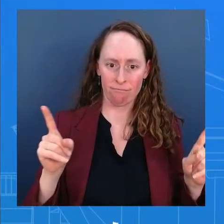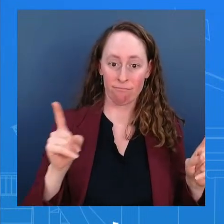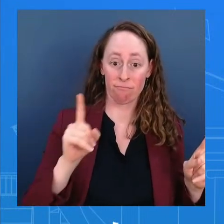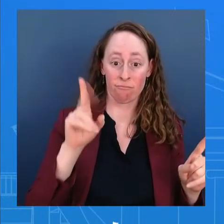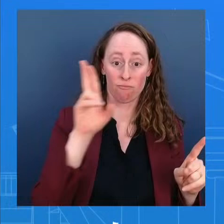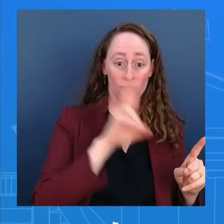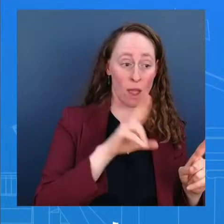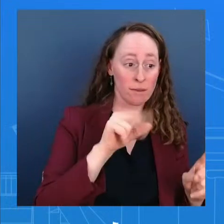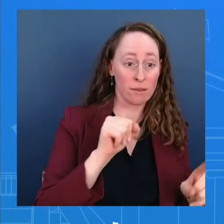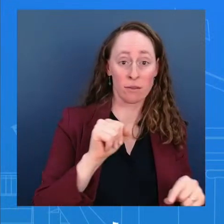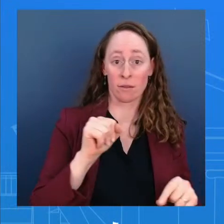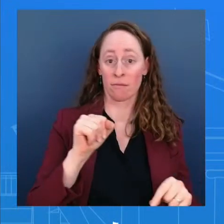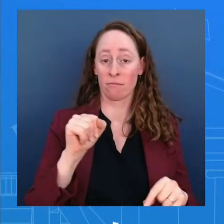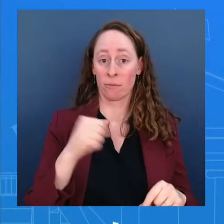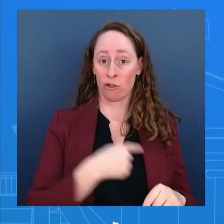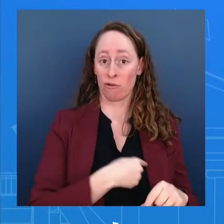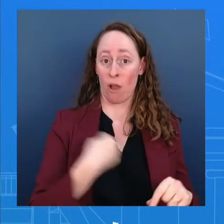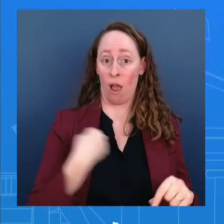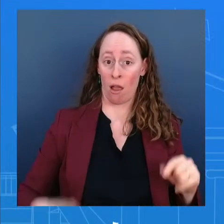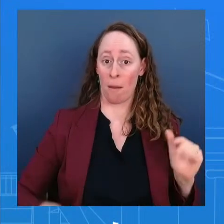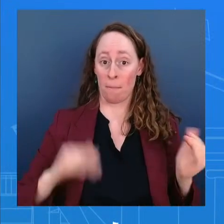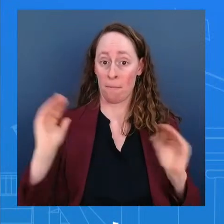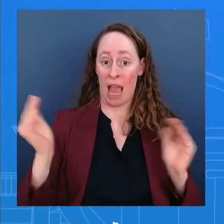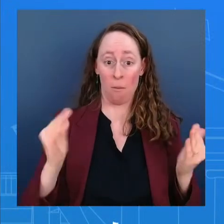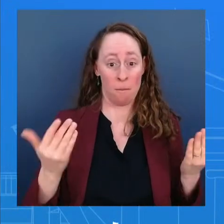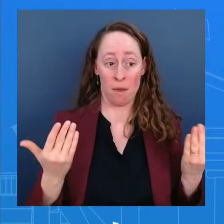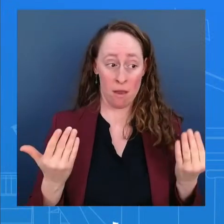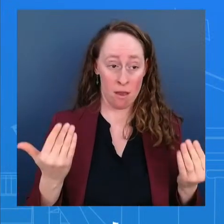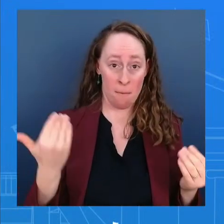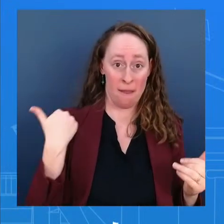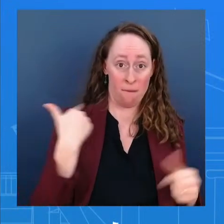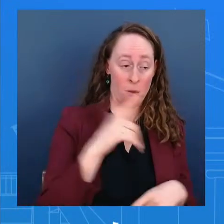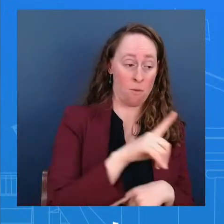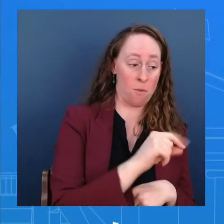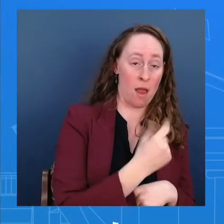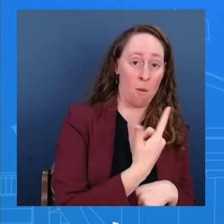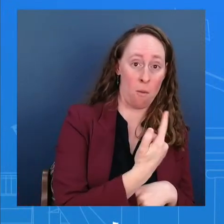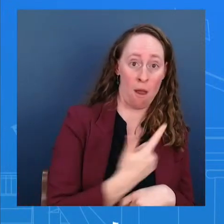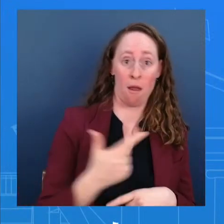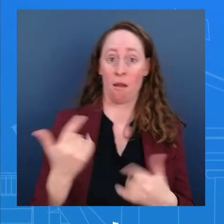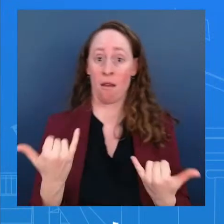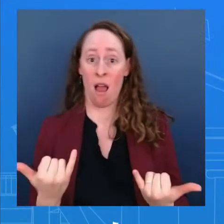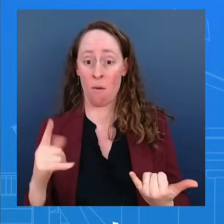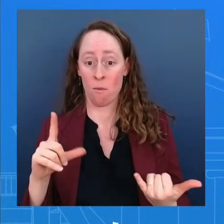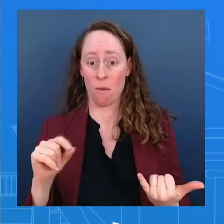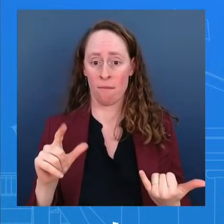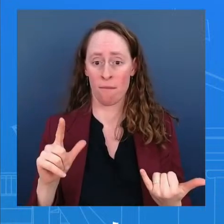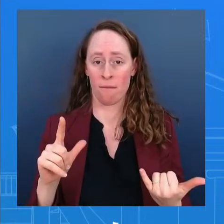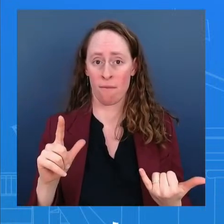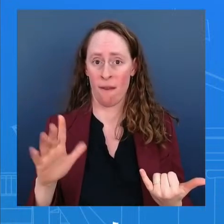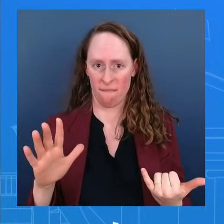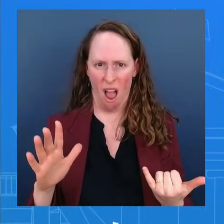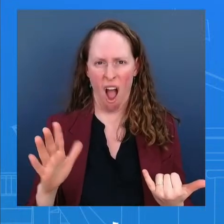we are much better positioned than we were four years ago. And we are supporting our friends and allies in the same way in both the Indo-Pacific